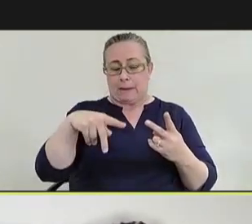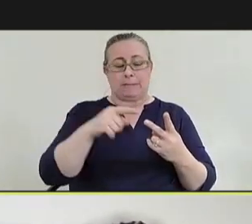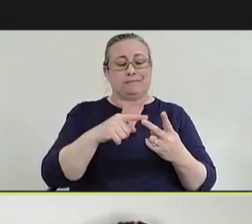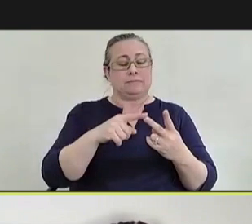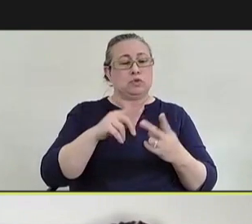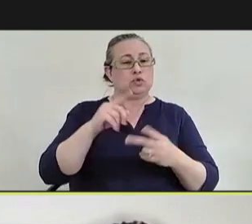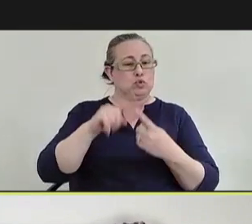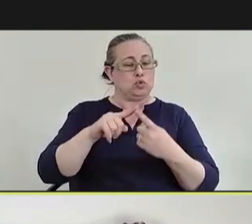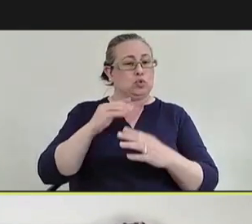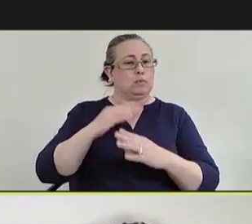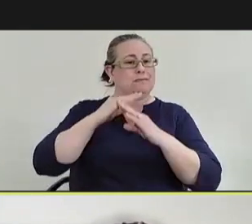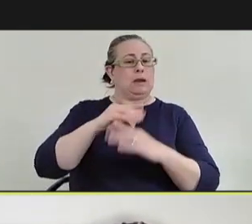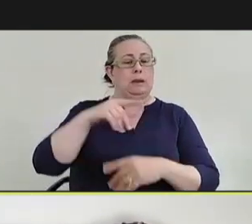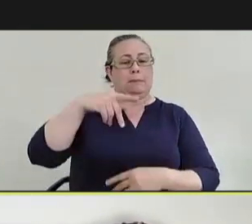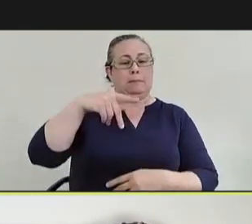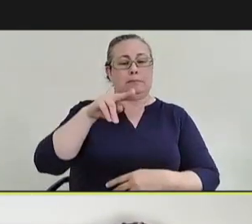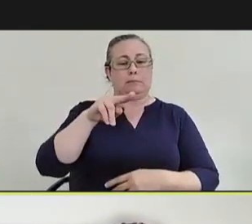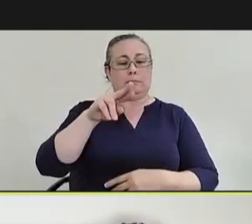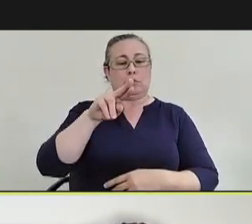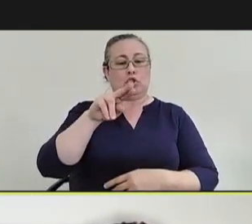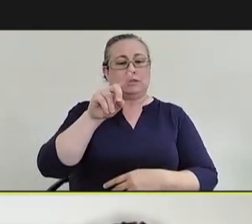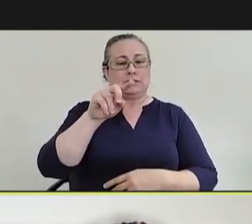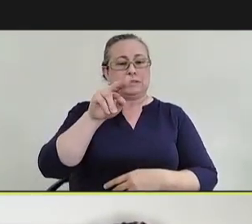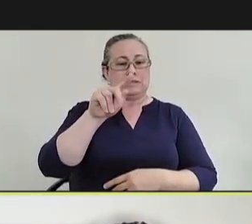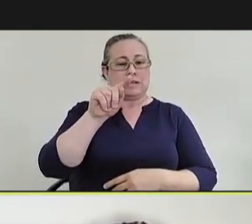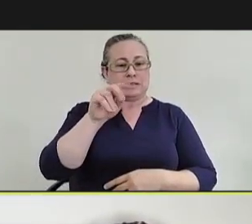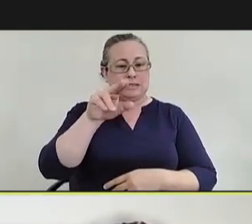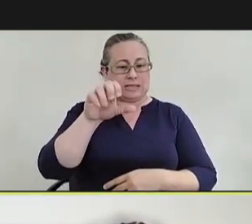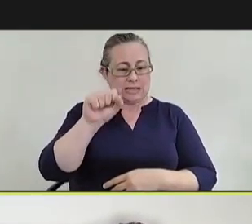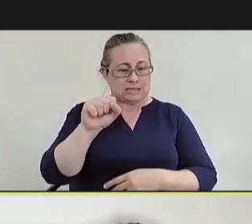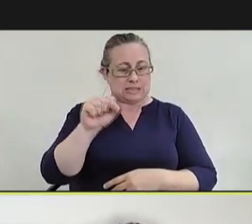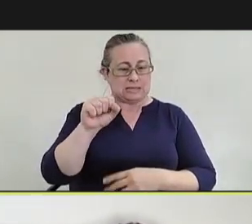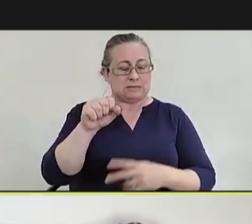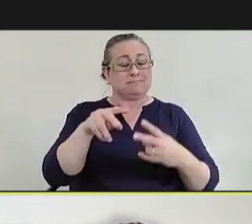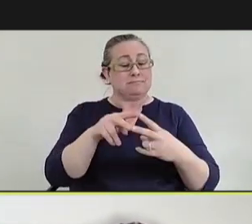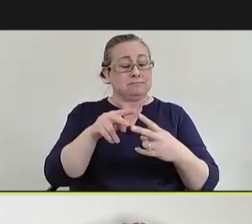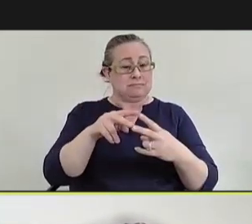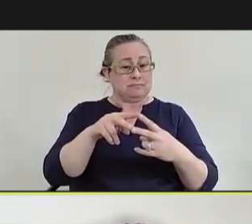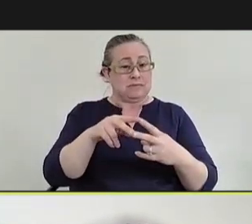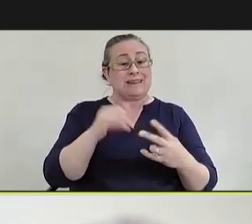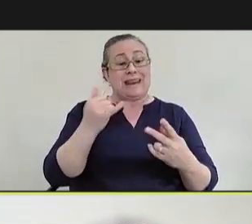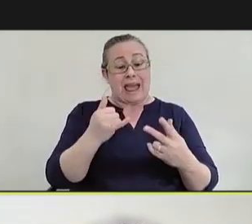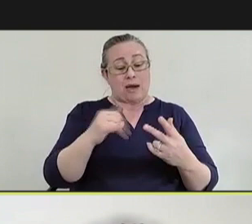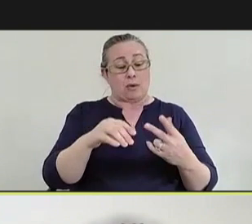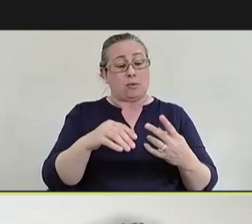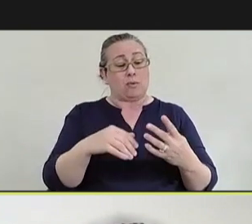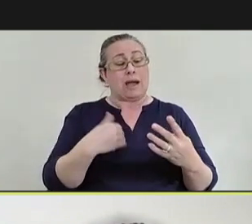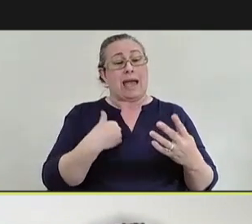pertussis in early infancy. So those two vaccines going to now where we actually have four vaccines